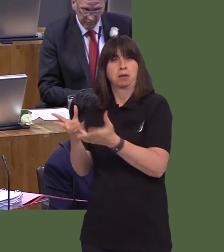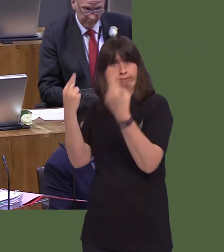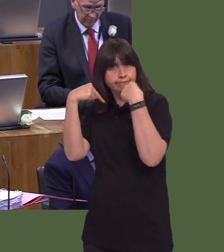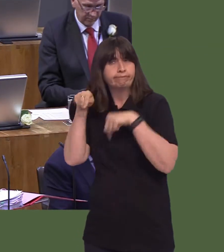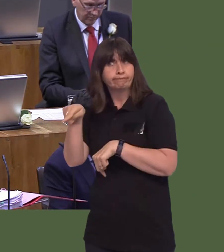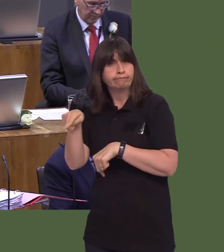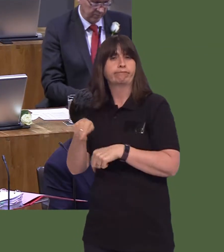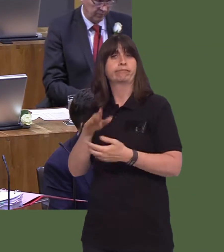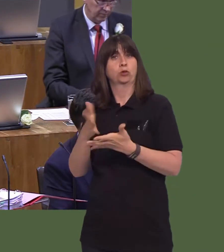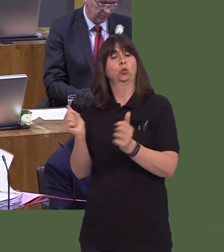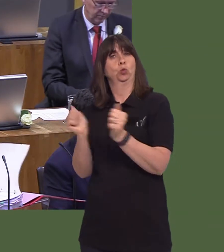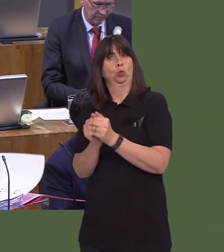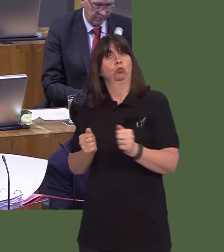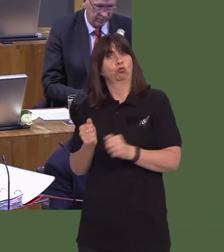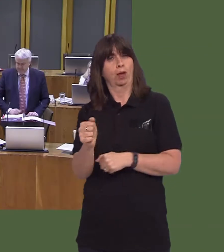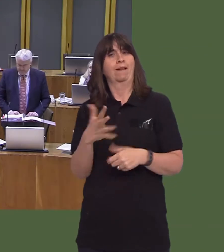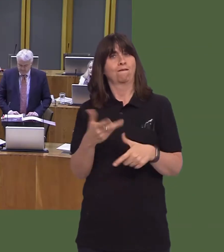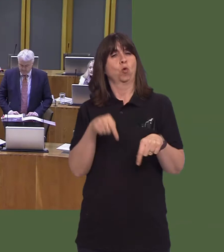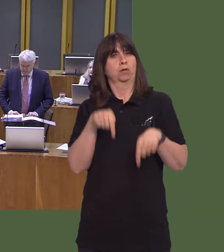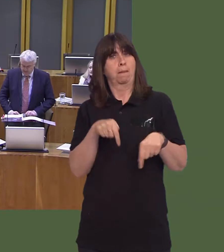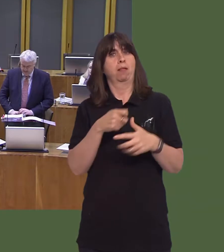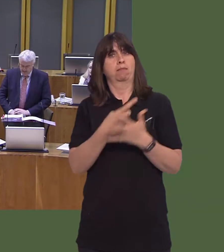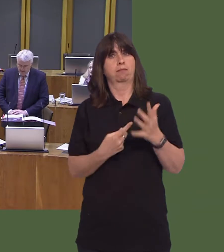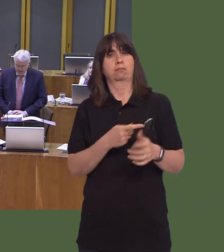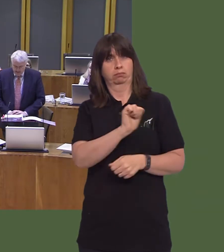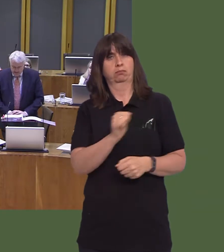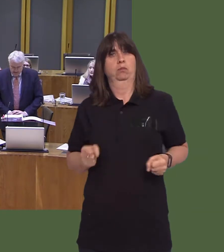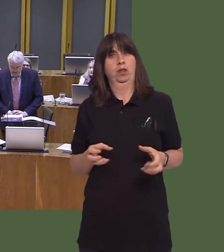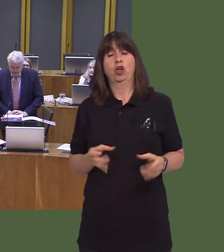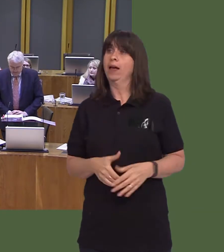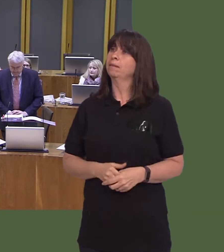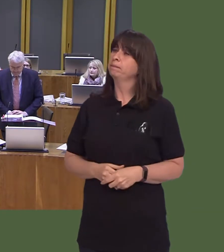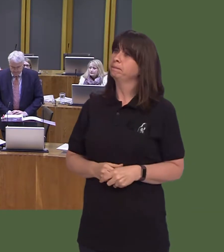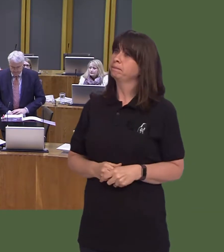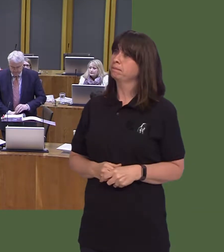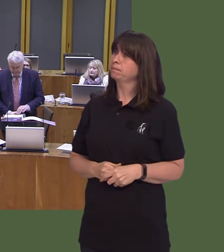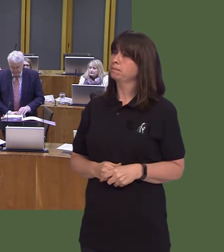of reduced mobility standards. Gareth Bennett AM: Thanks for that.